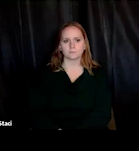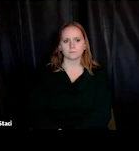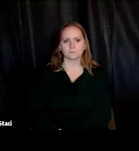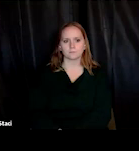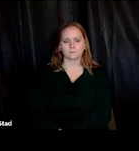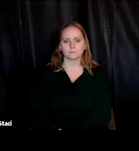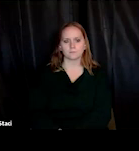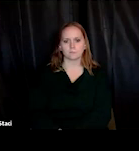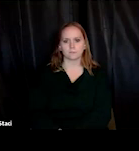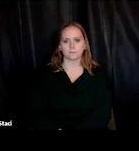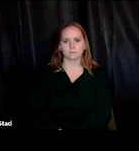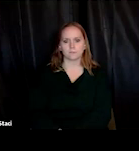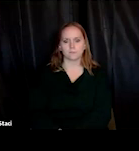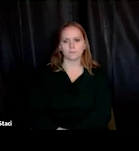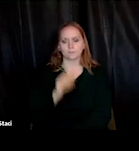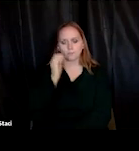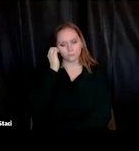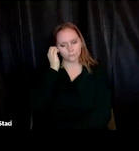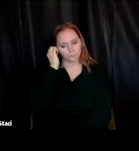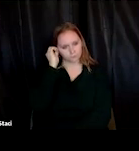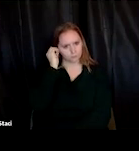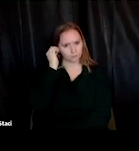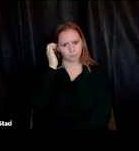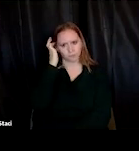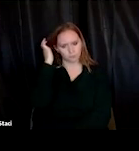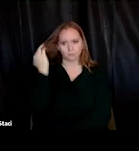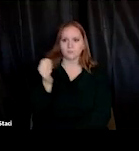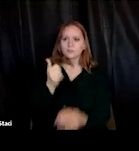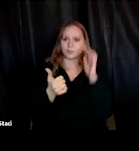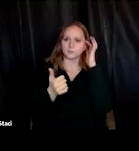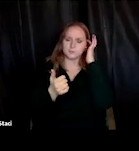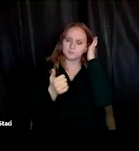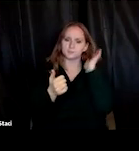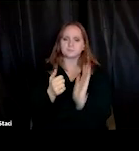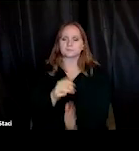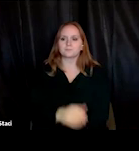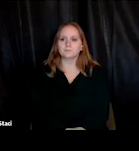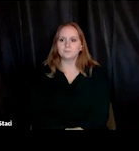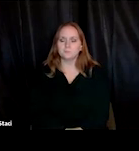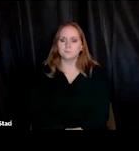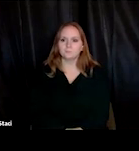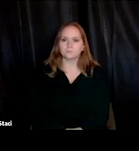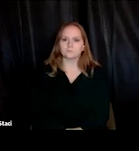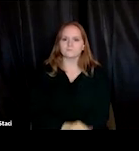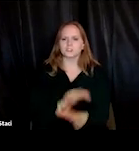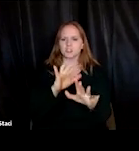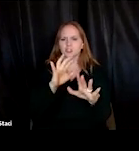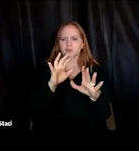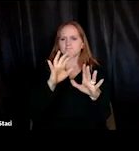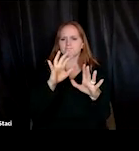And, again... Oh, yep. This one's good. So just, again, to kind of level set for Missouri.